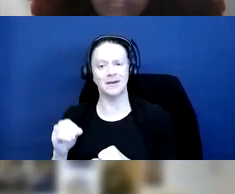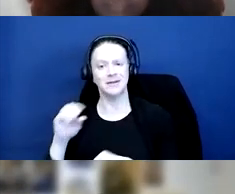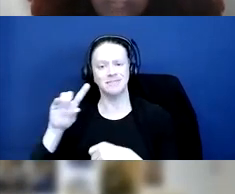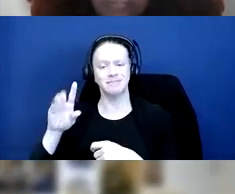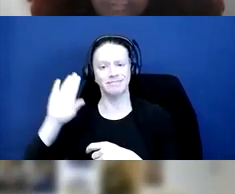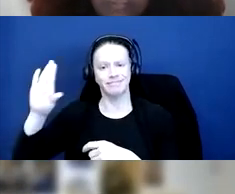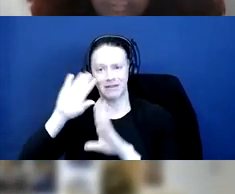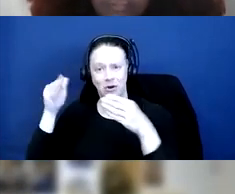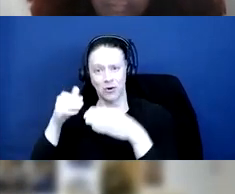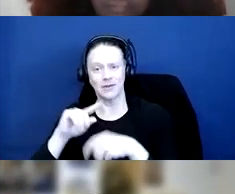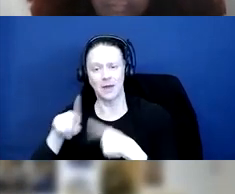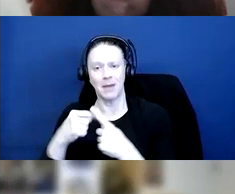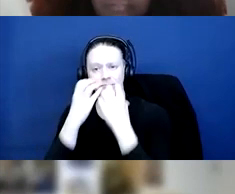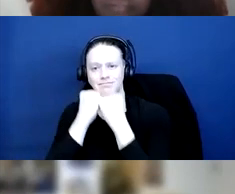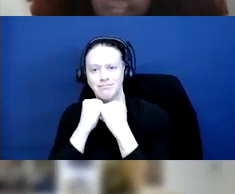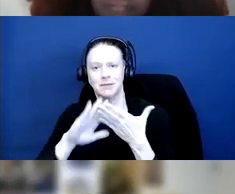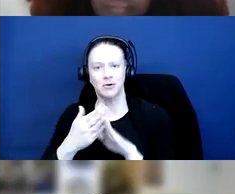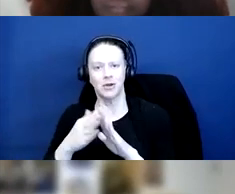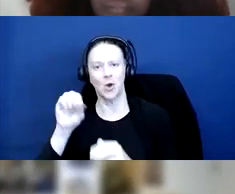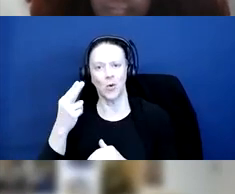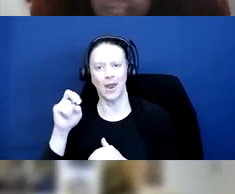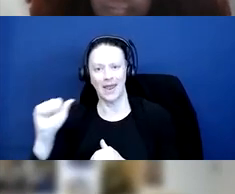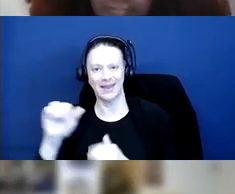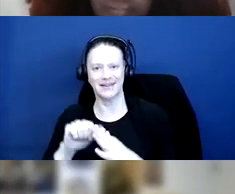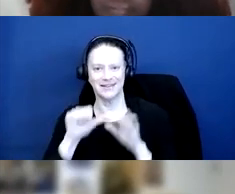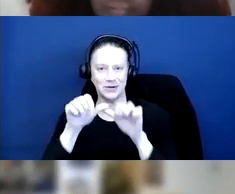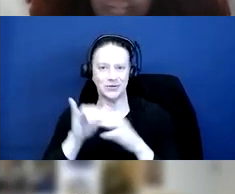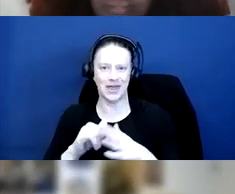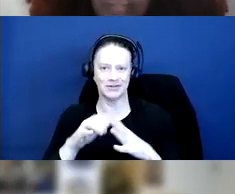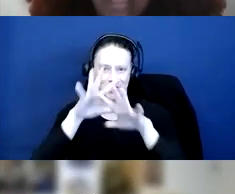And so, OHEA continues that tradition as well. So, thank you so much.